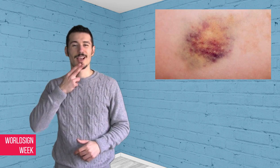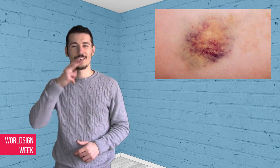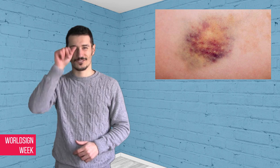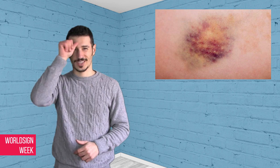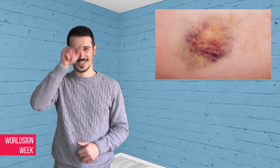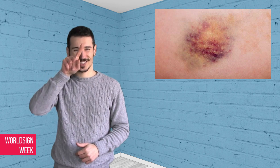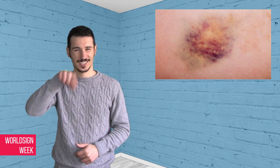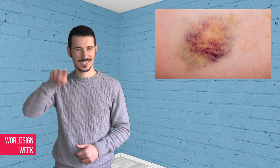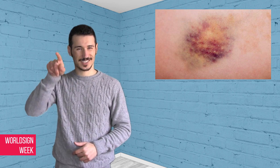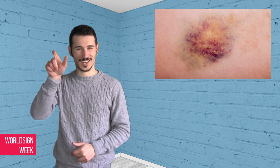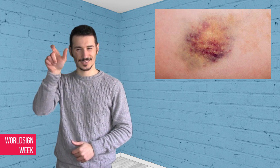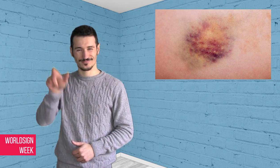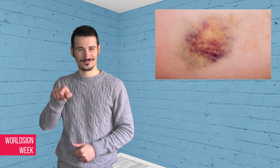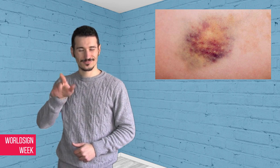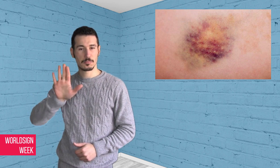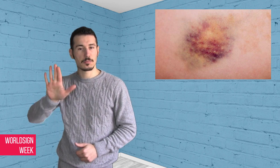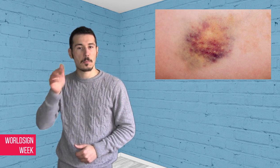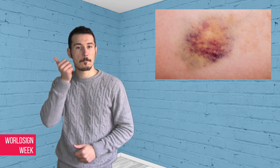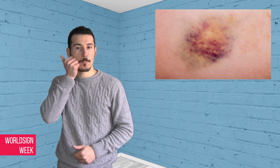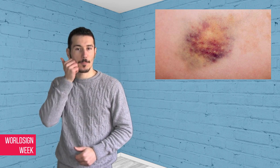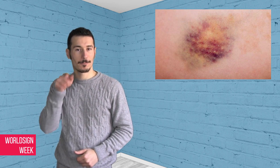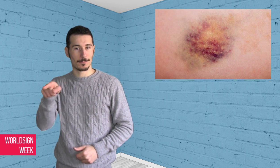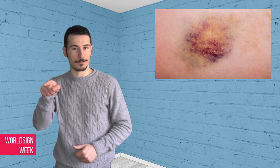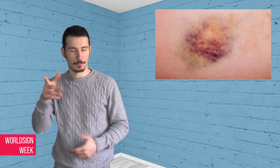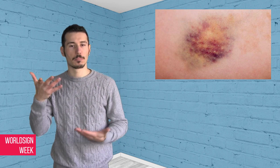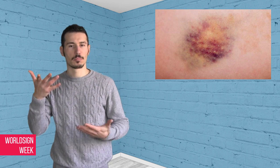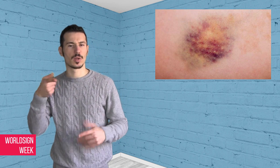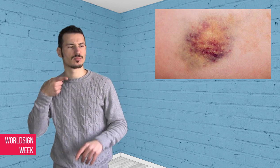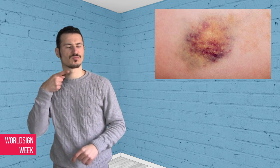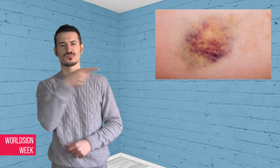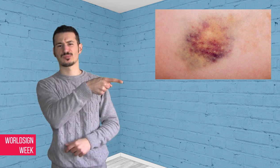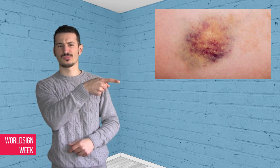The complaint was filed by Arnez’s mother.